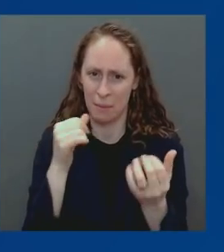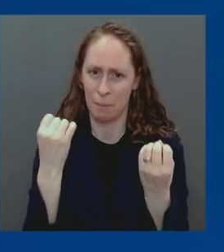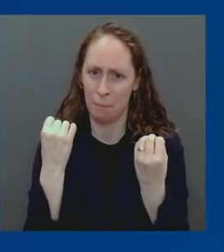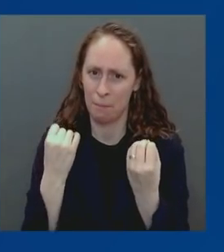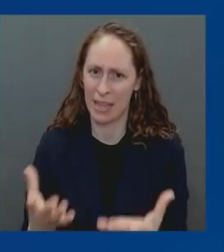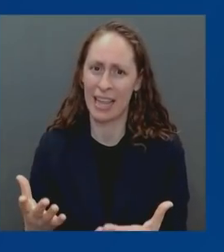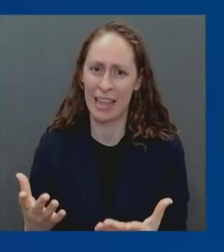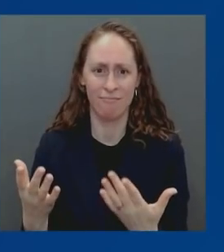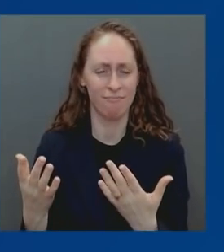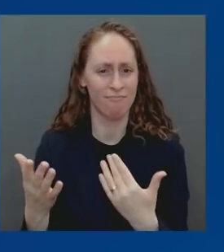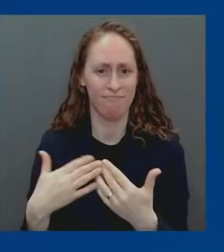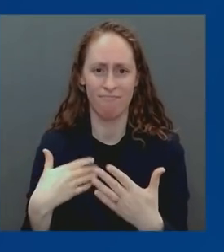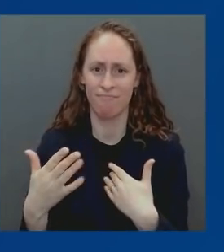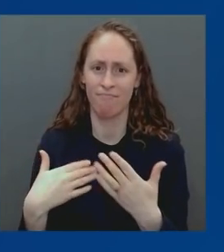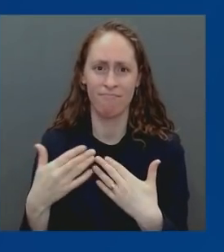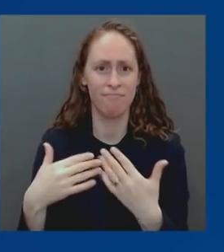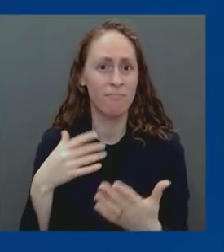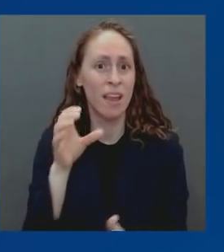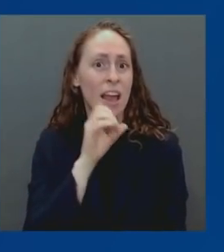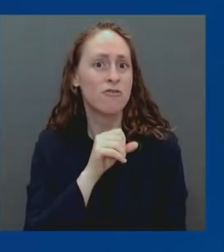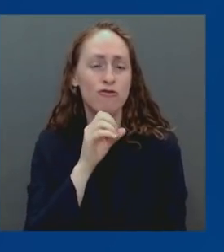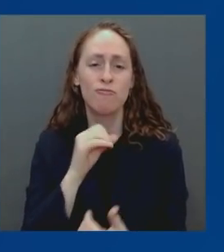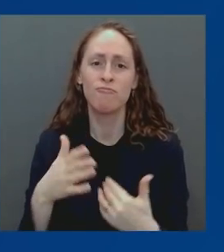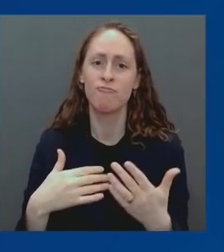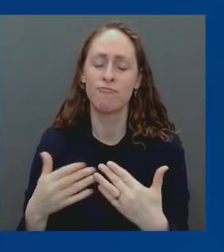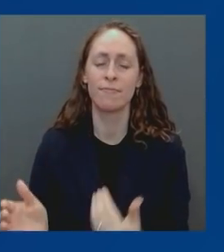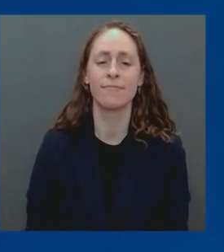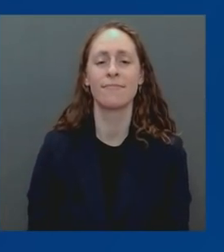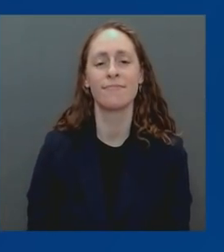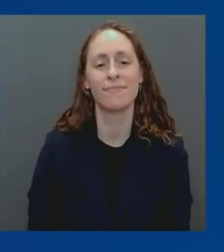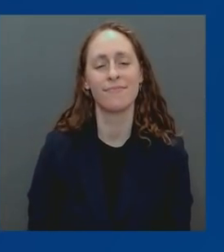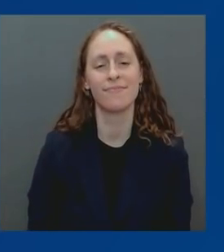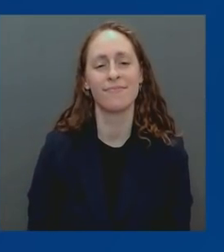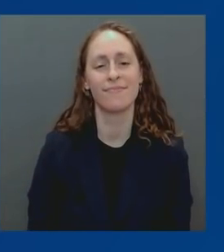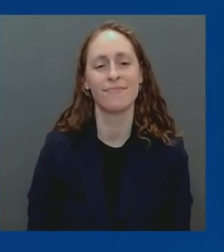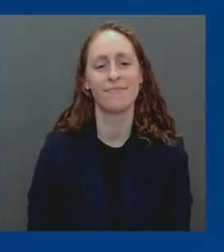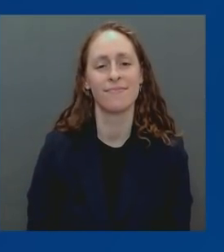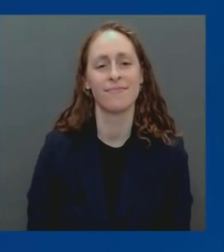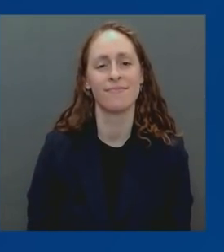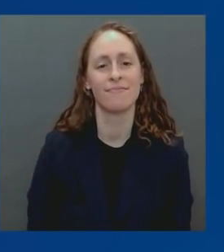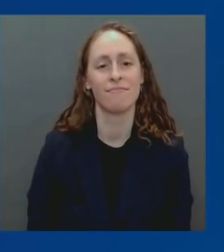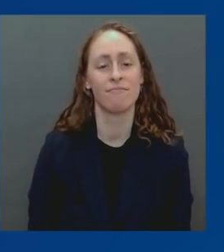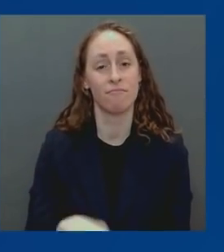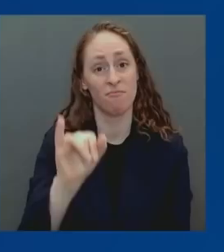due to COVID-19 are disproportionately unvaccinated and disproportionately not boosted.